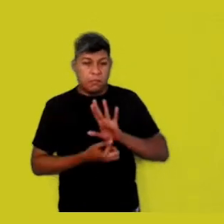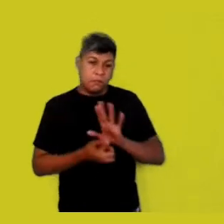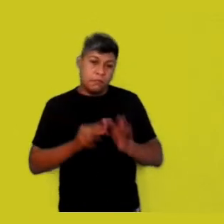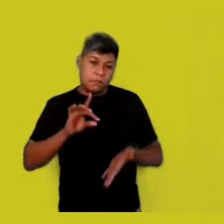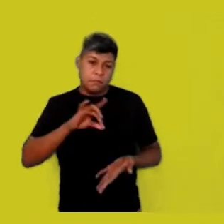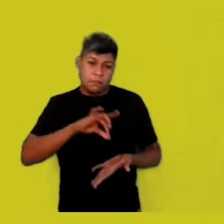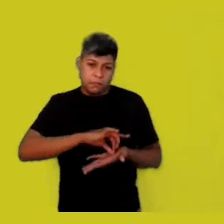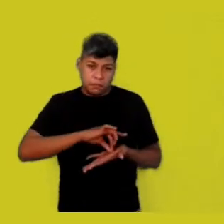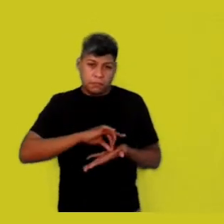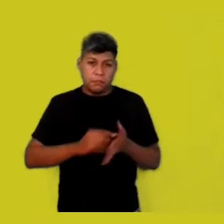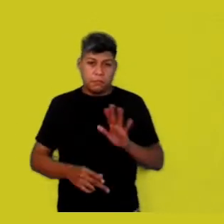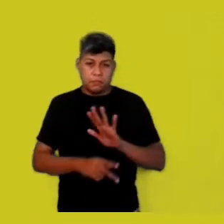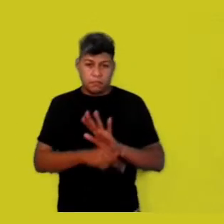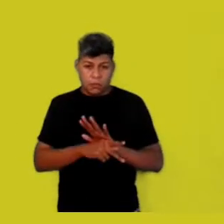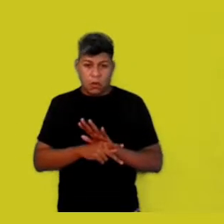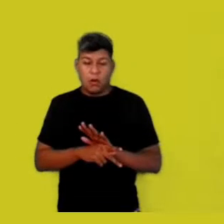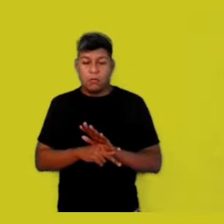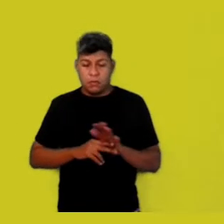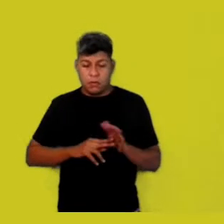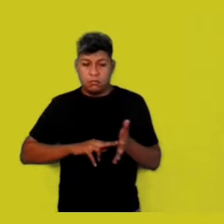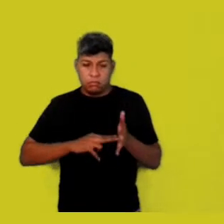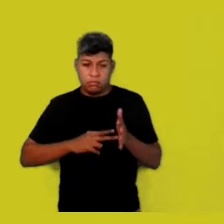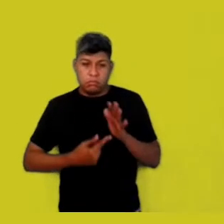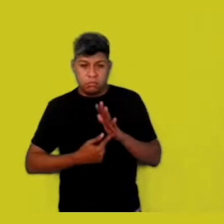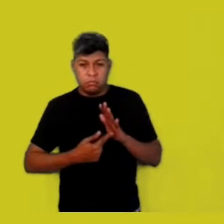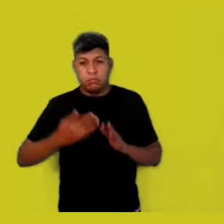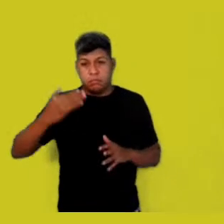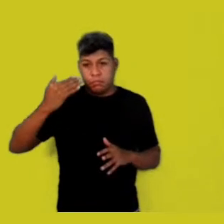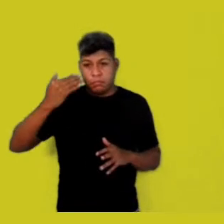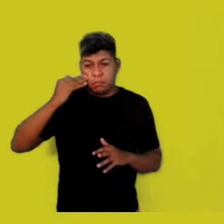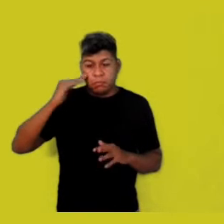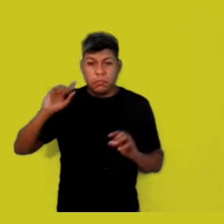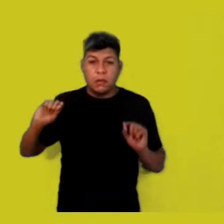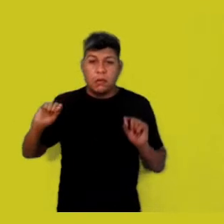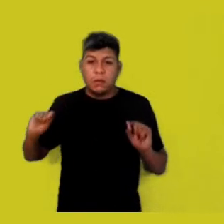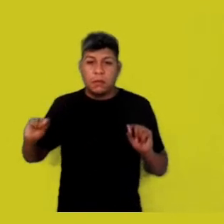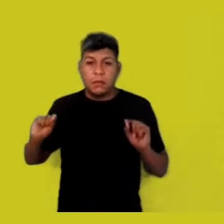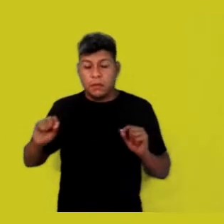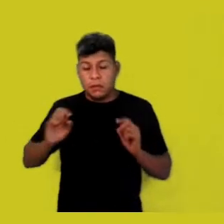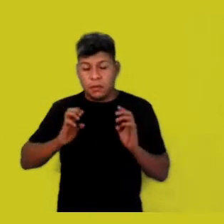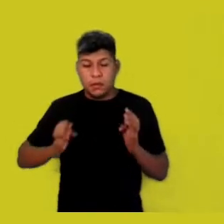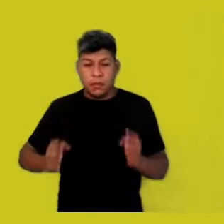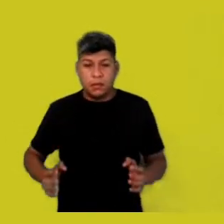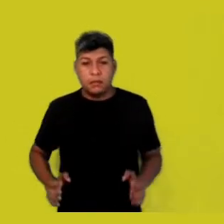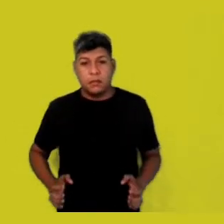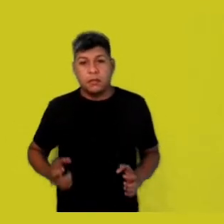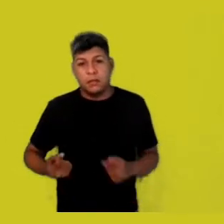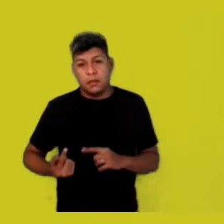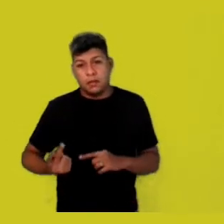according to my translation, an ethics which precedes an ontology.